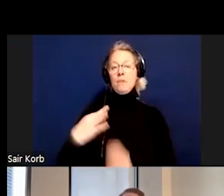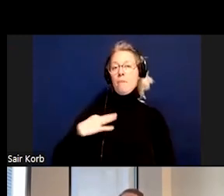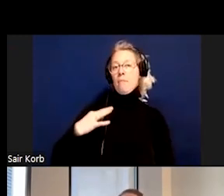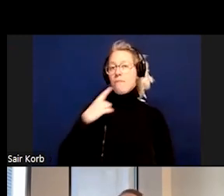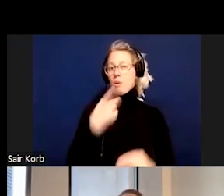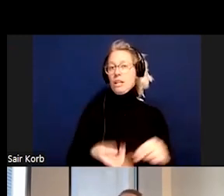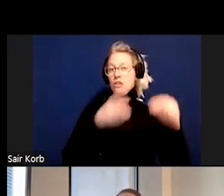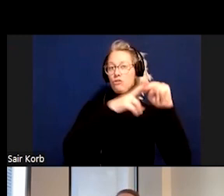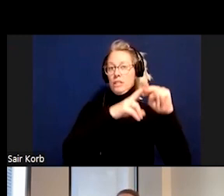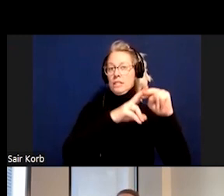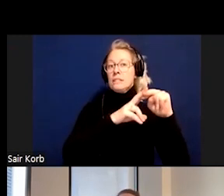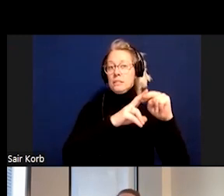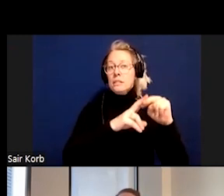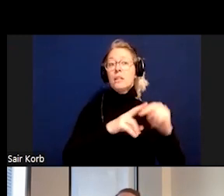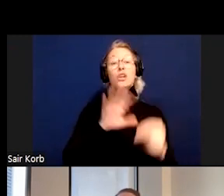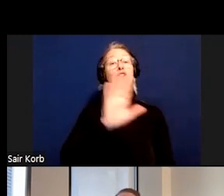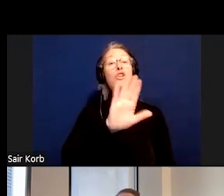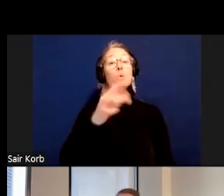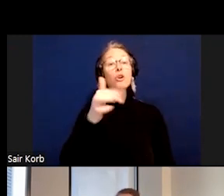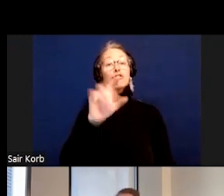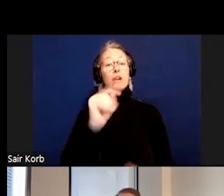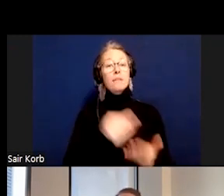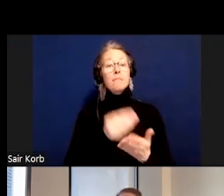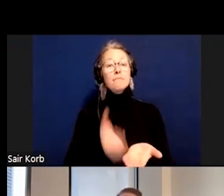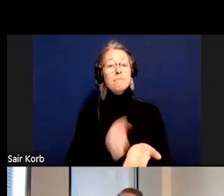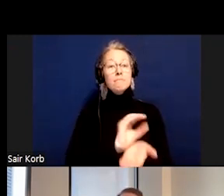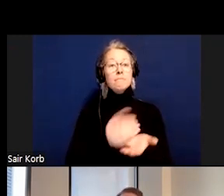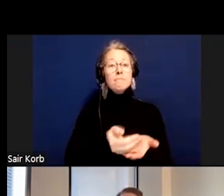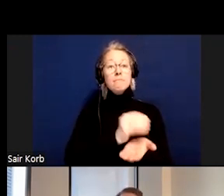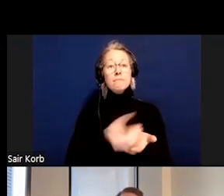that will make, bring their grant amount more closely in line with the amounts that the